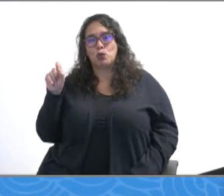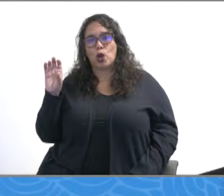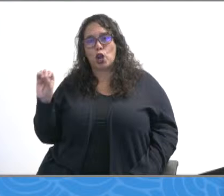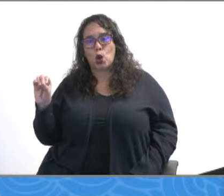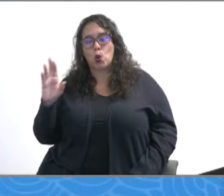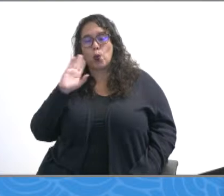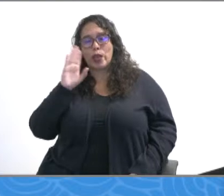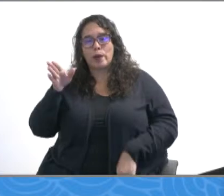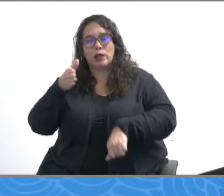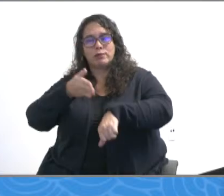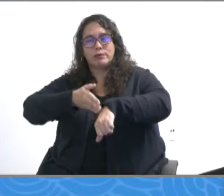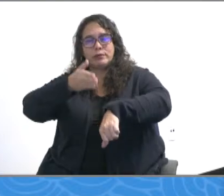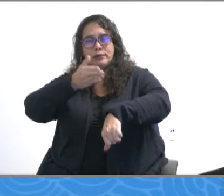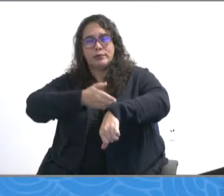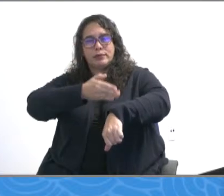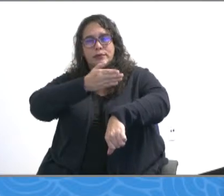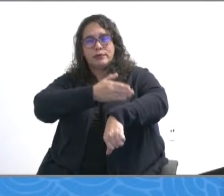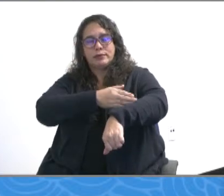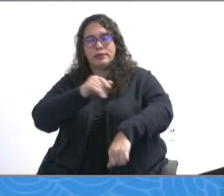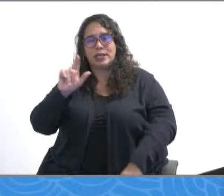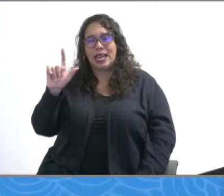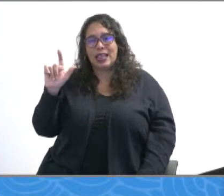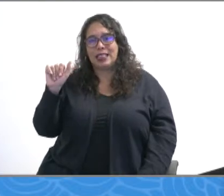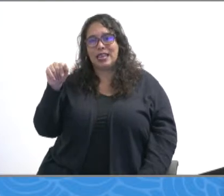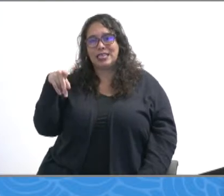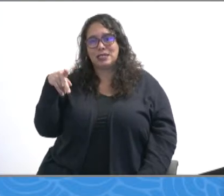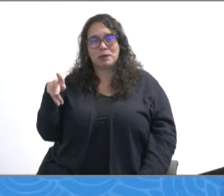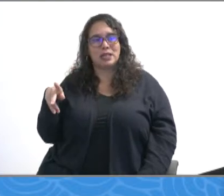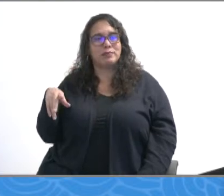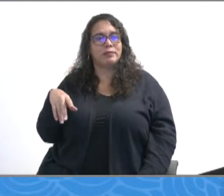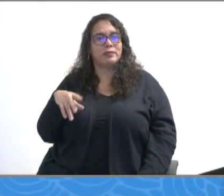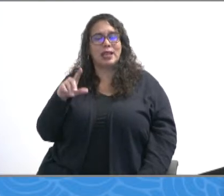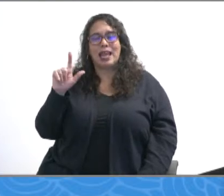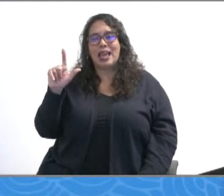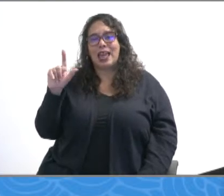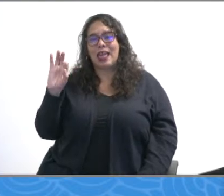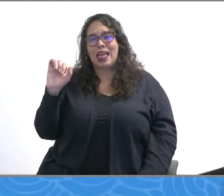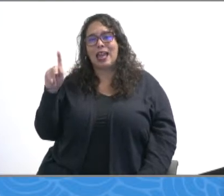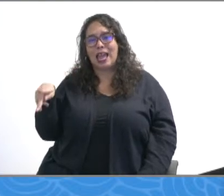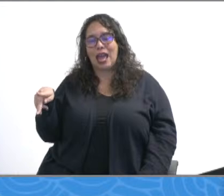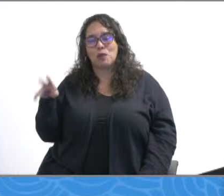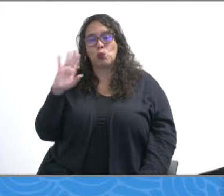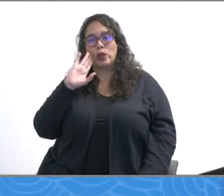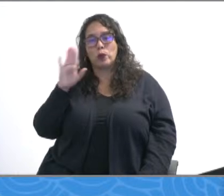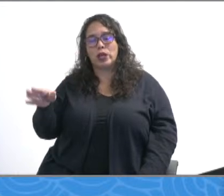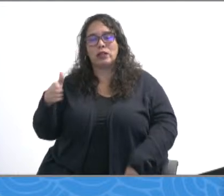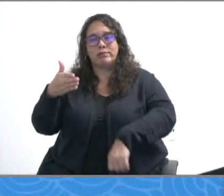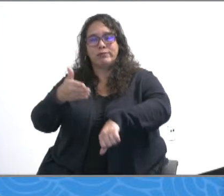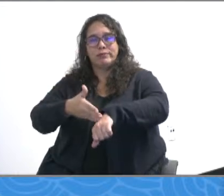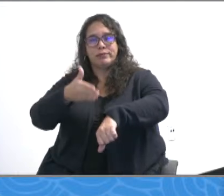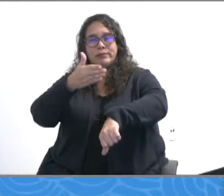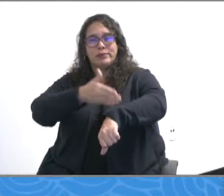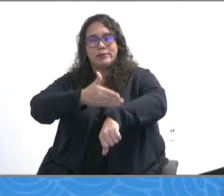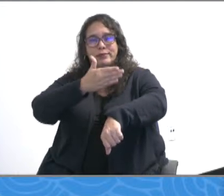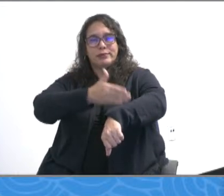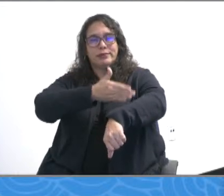to the LASP, as well as the LCAP or Local Control and Accountability Plan,